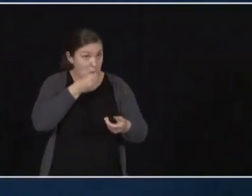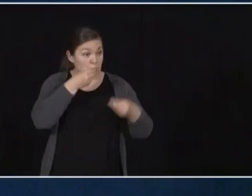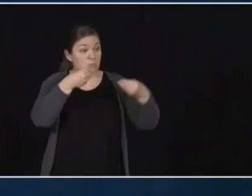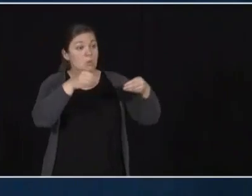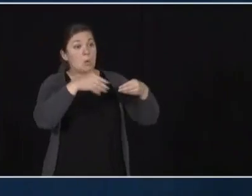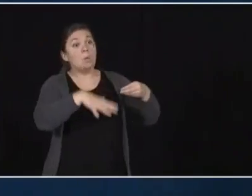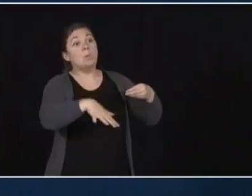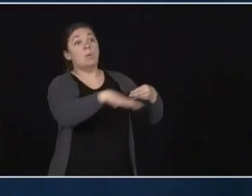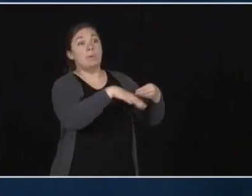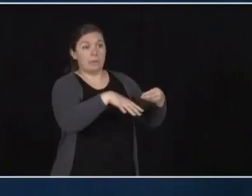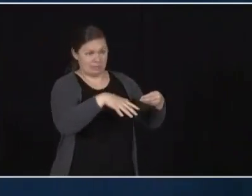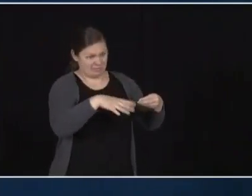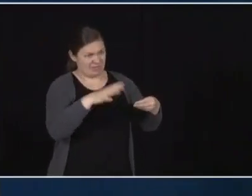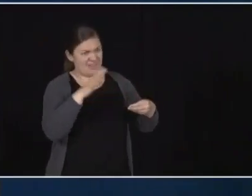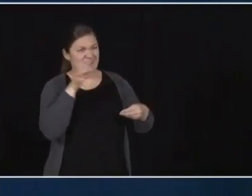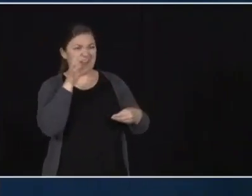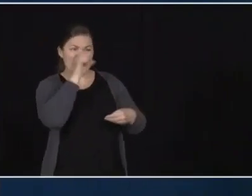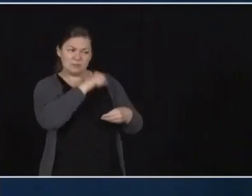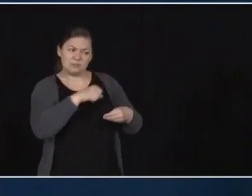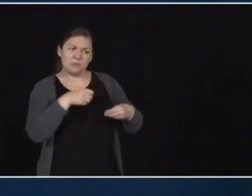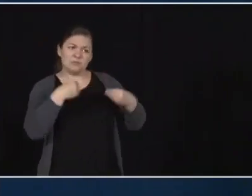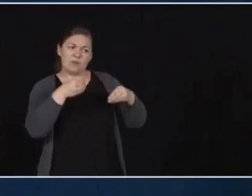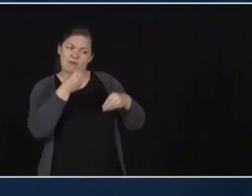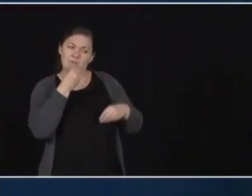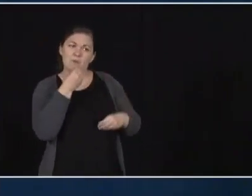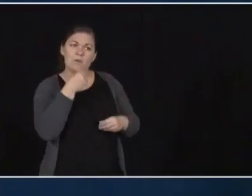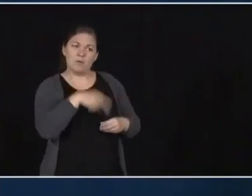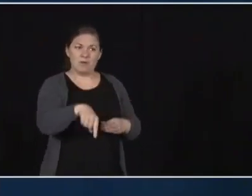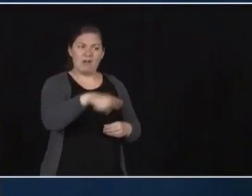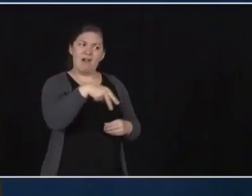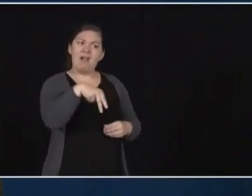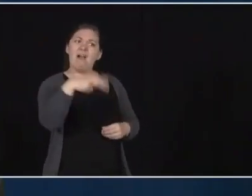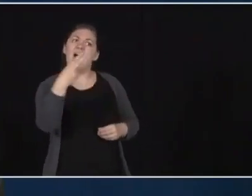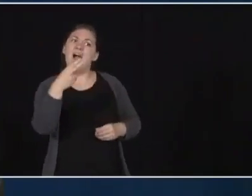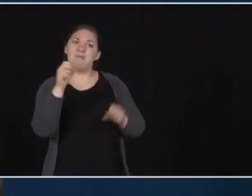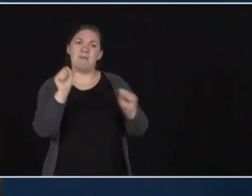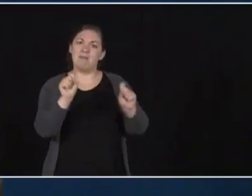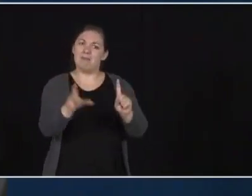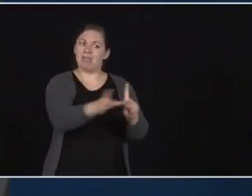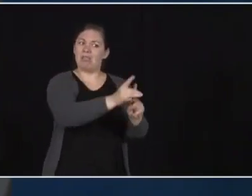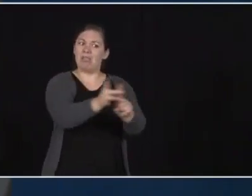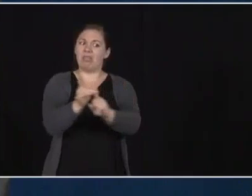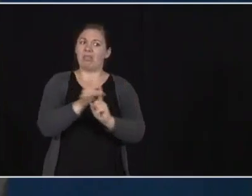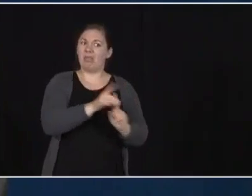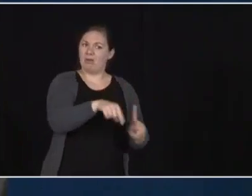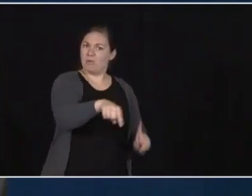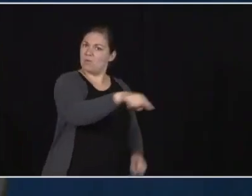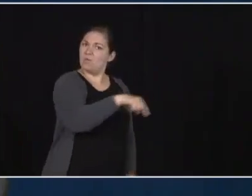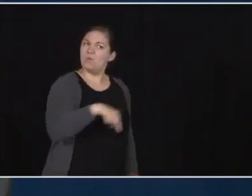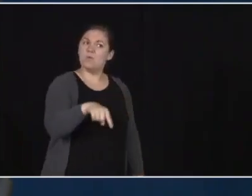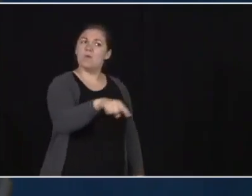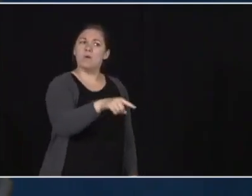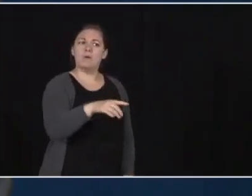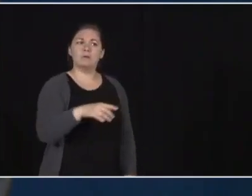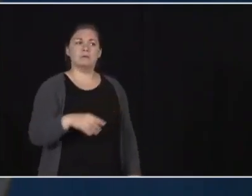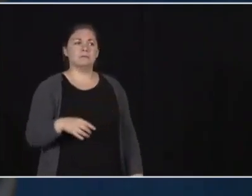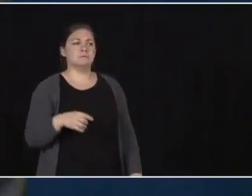Looking at the workers for example whom must have a much higher infection rate than others.